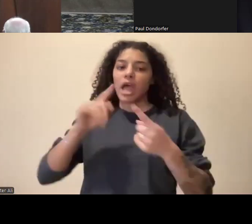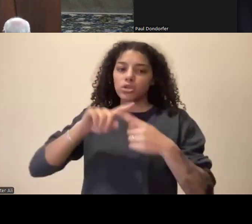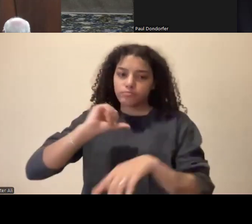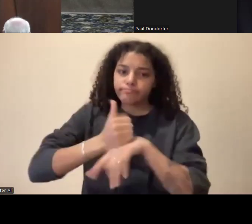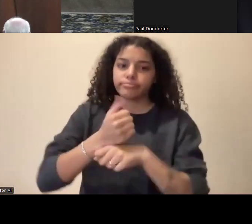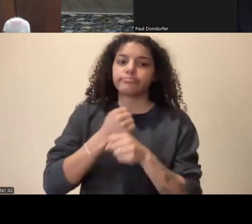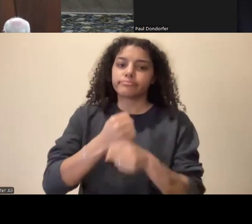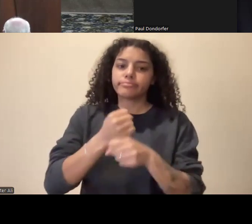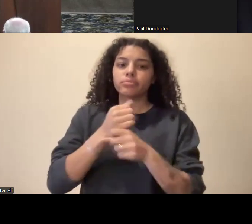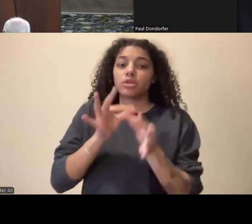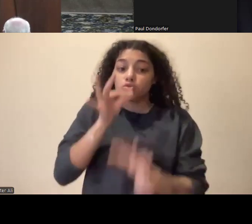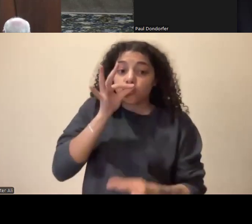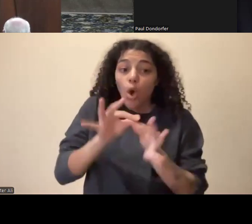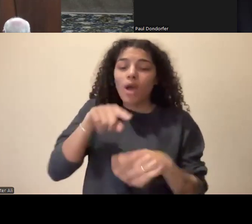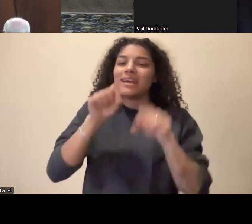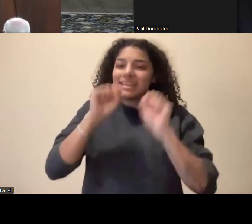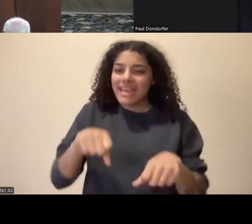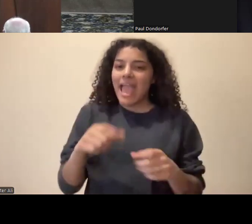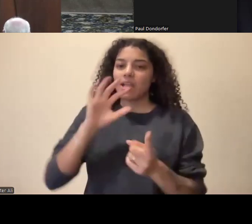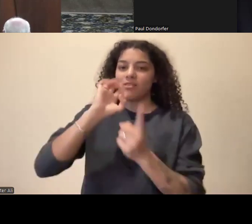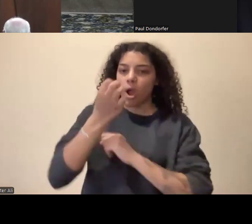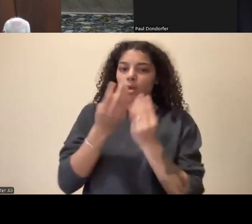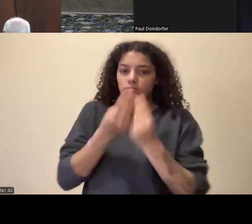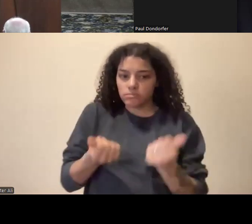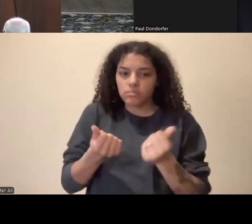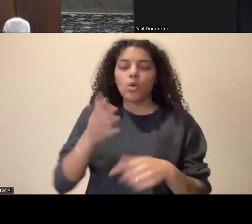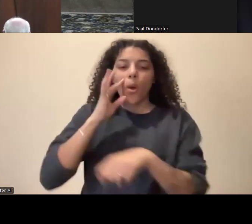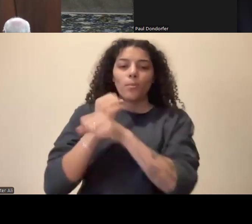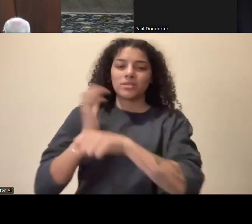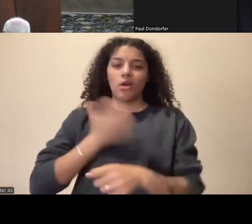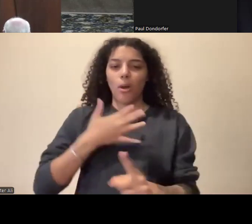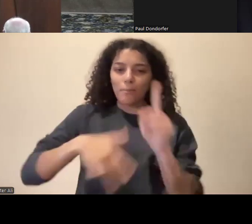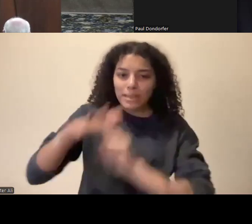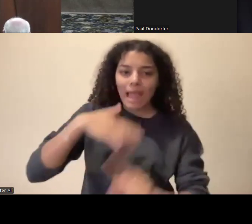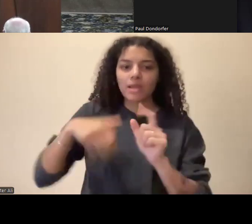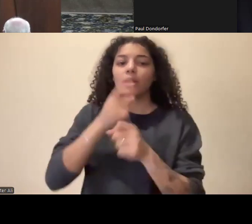straws to help reduce plastic waste and protect our planet's ecosystems And whereas with a deep